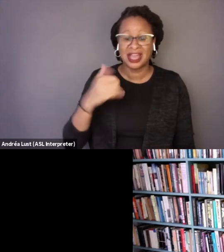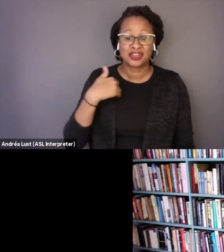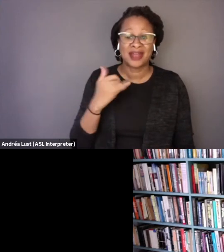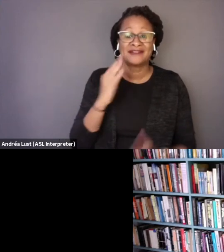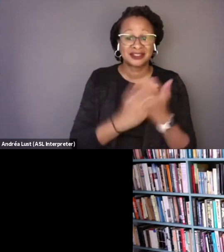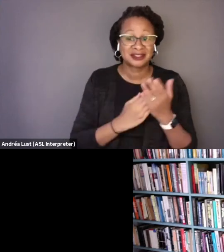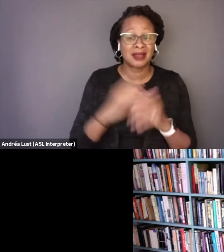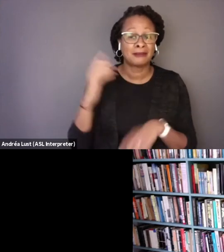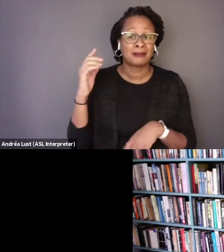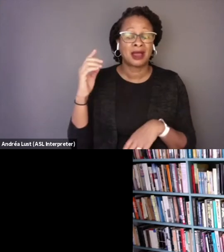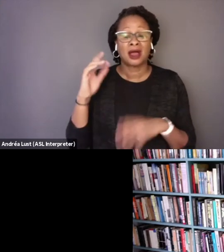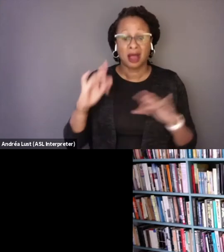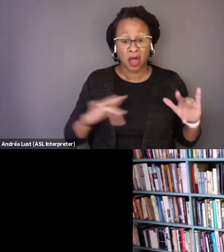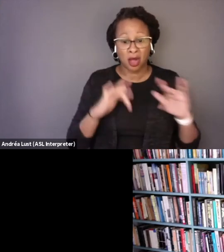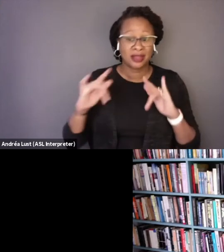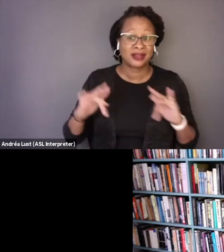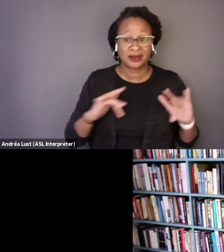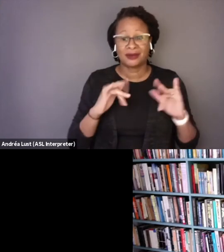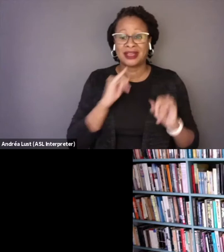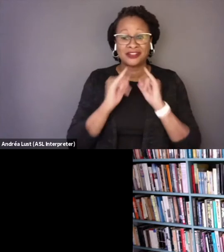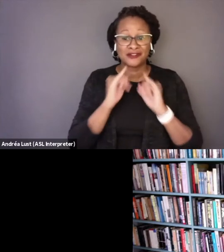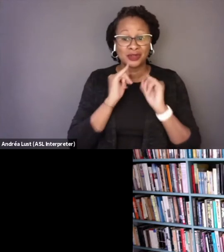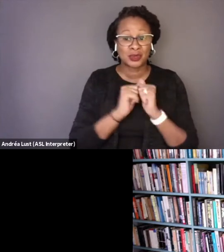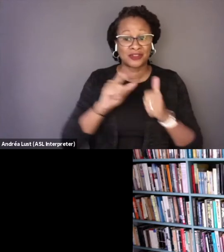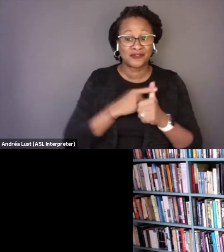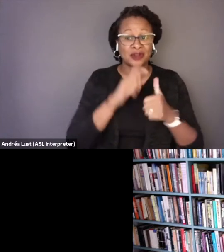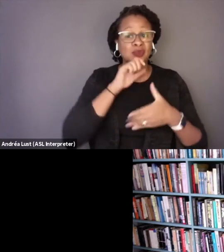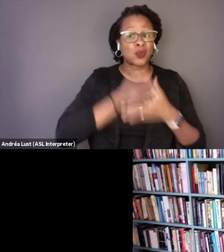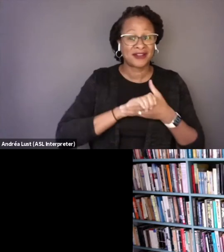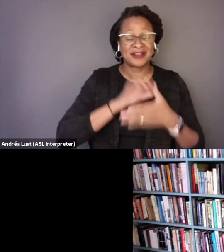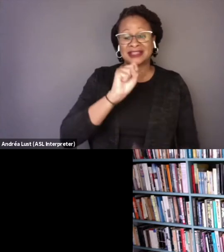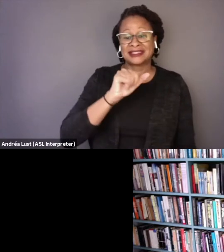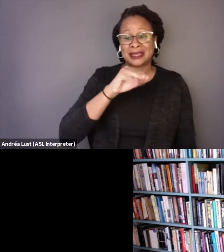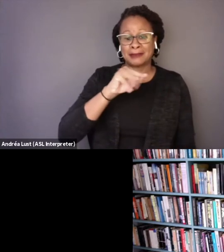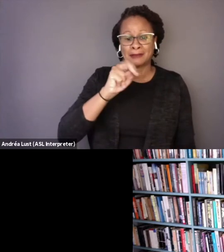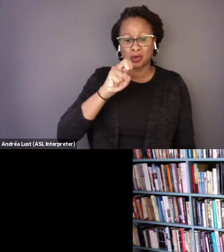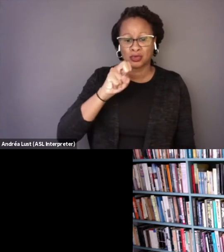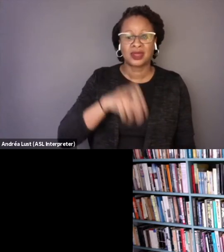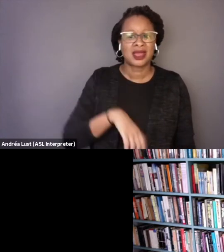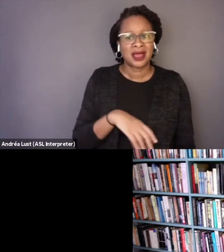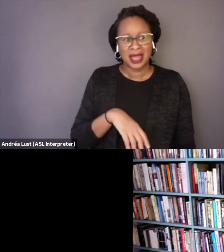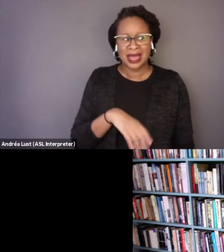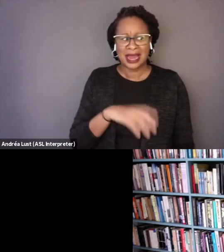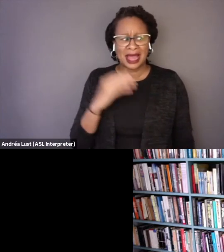with his first wife Simone. And I knew nothing about her, and I think that was by design,